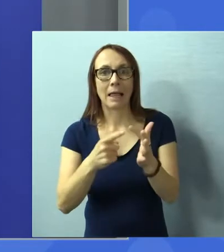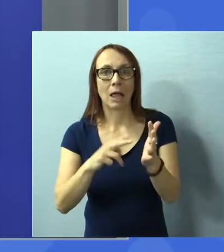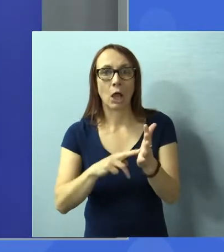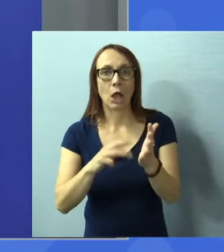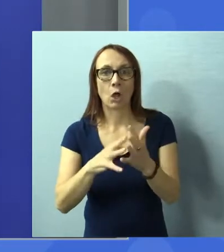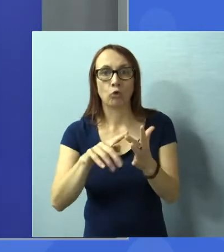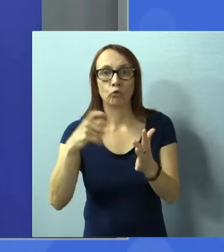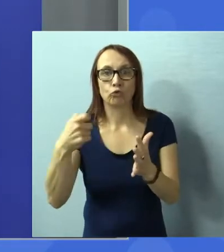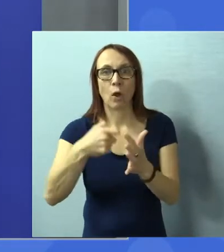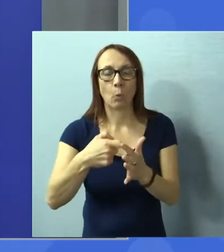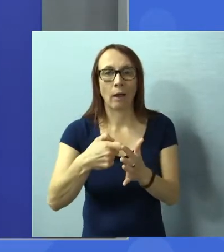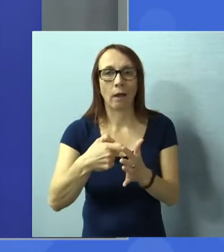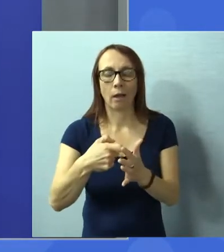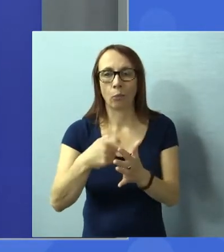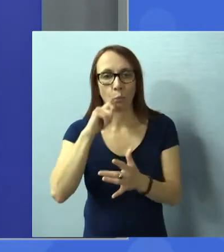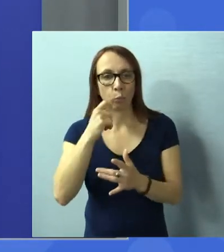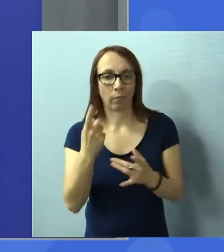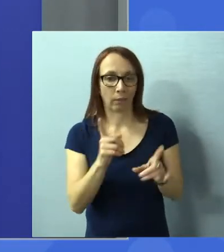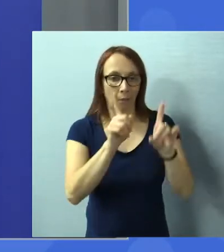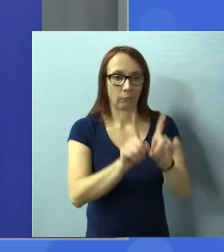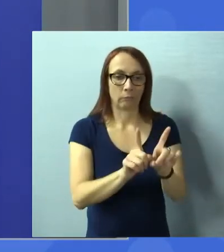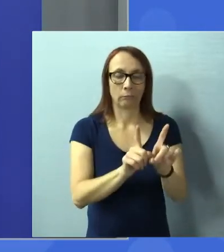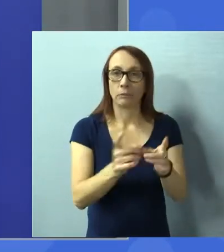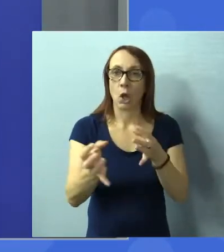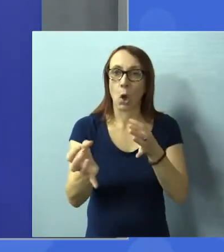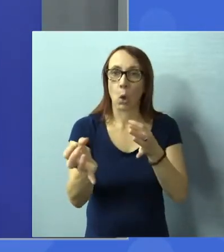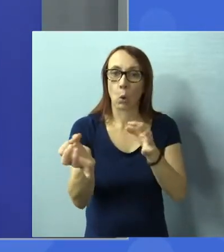stewarding group to join Chris for a question and answer session afterwards